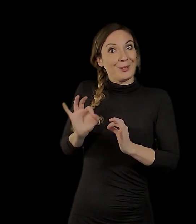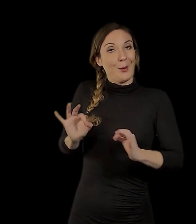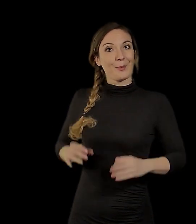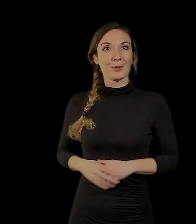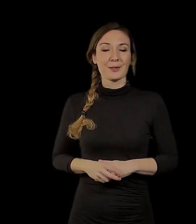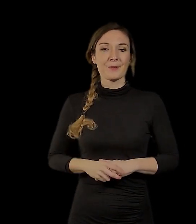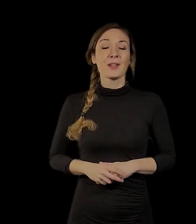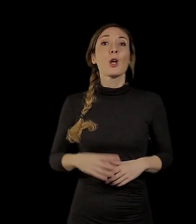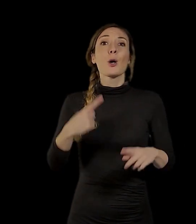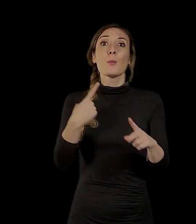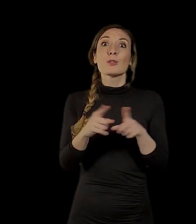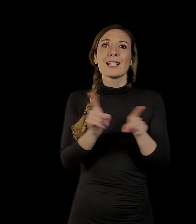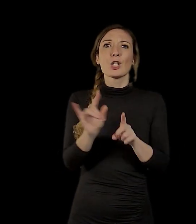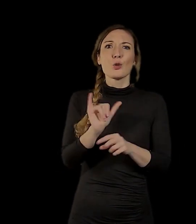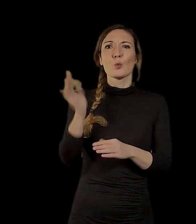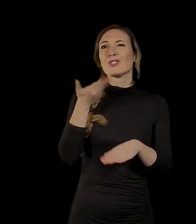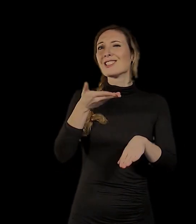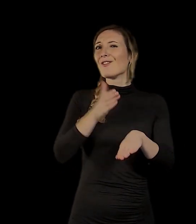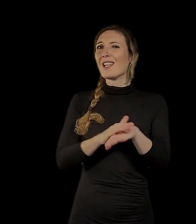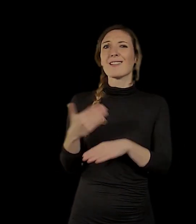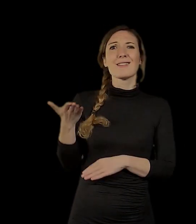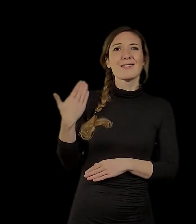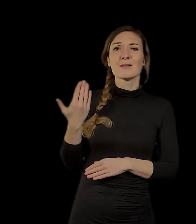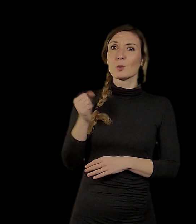We will talk about that further. These were some 5 of our main